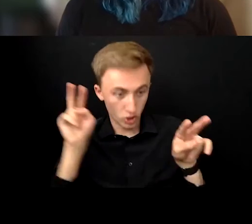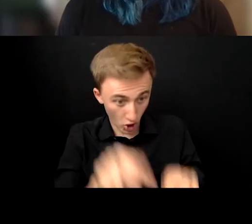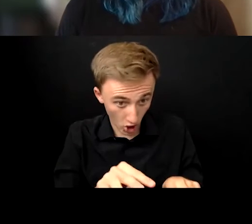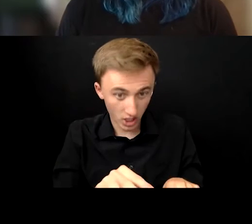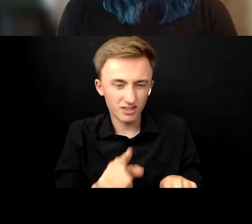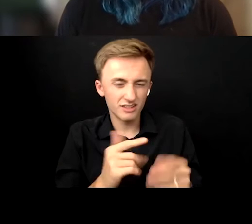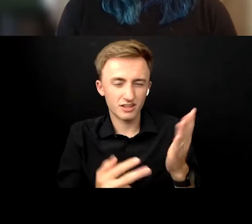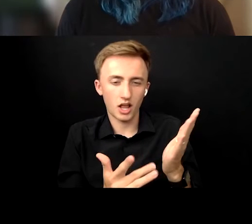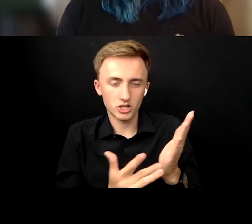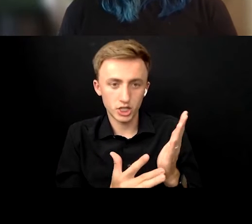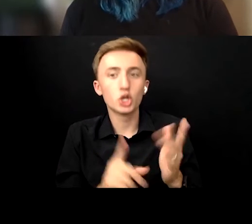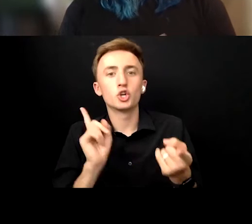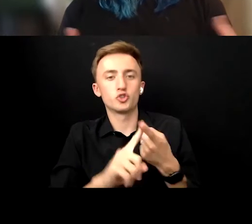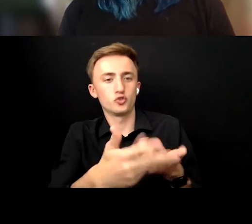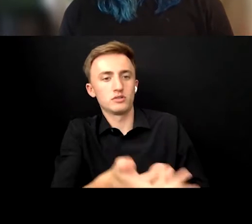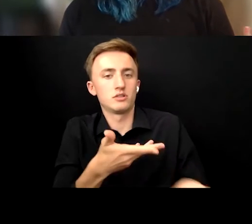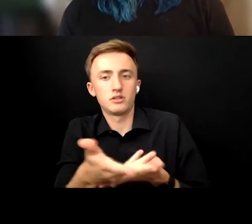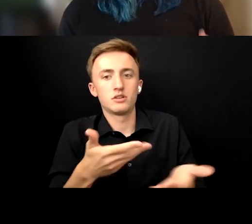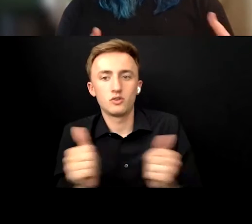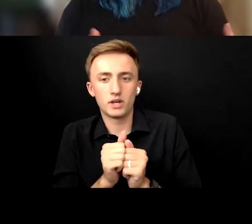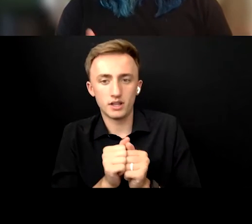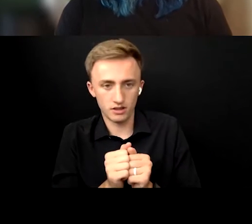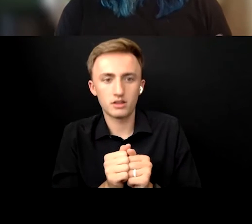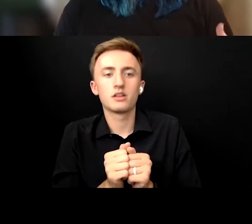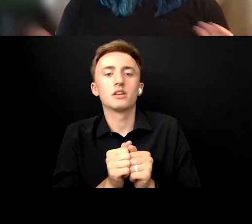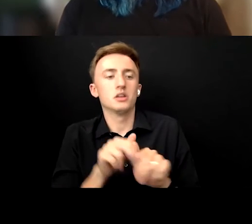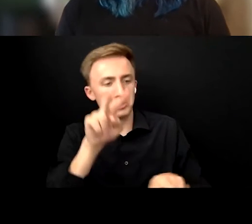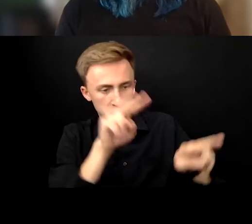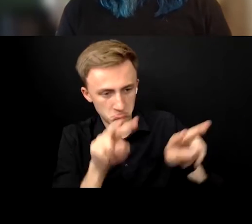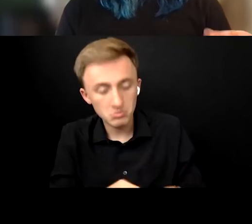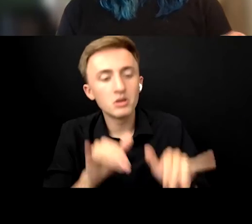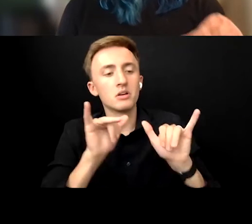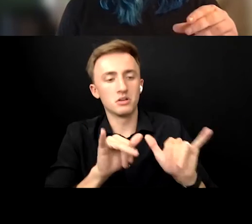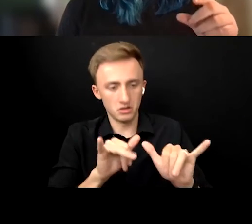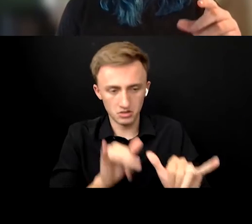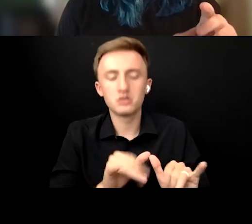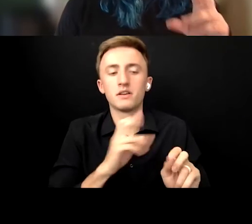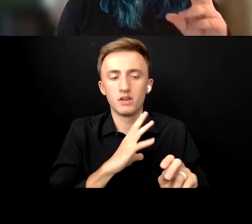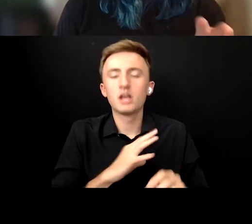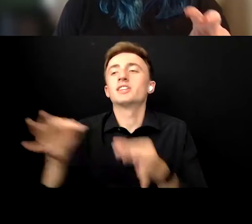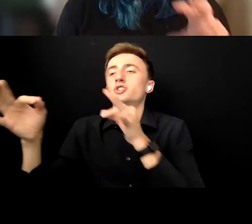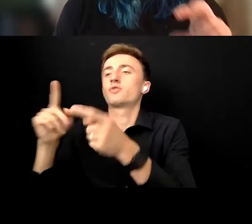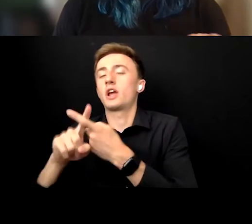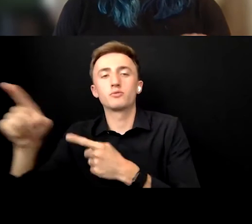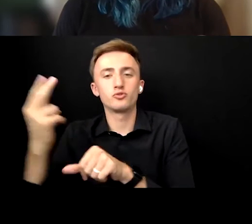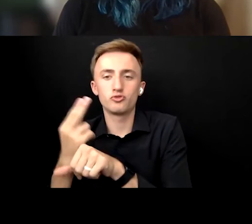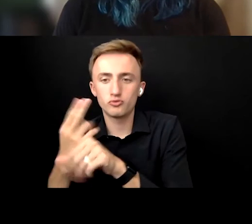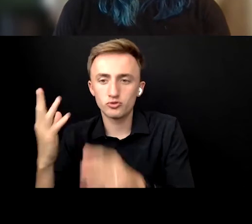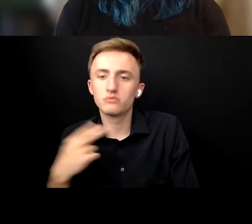interface with. And describe these elements out to the end user. So if we open the accessibility tree